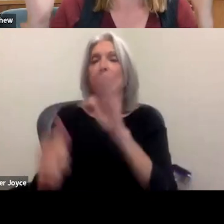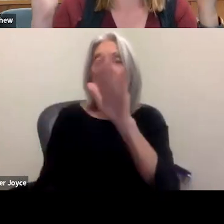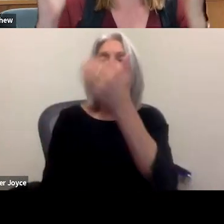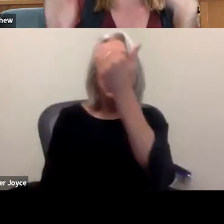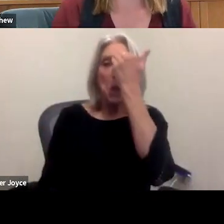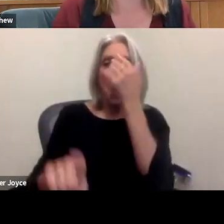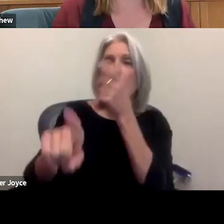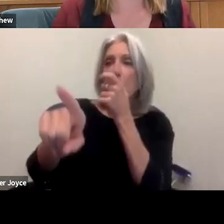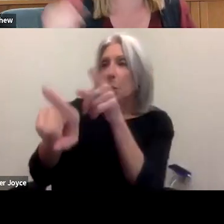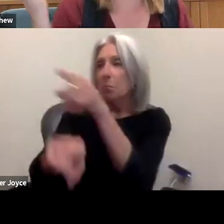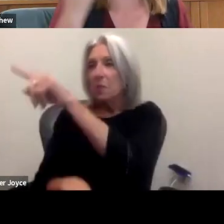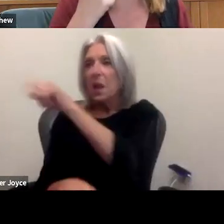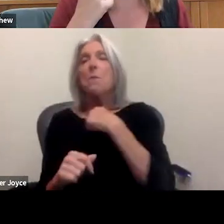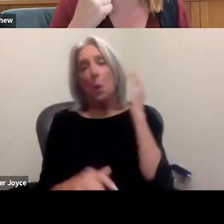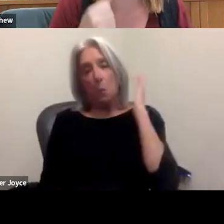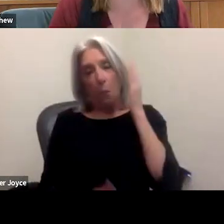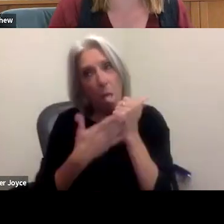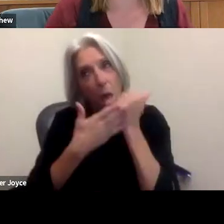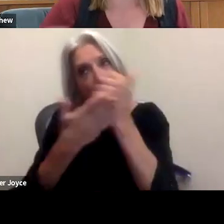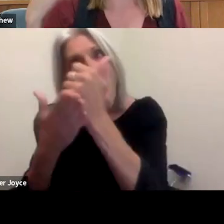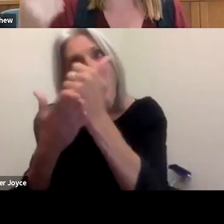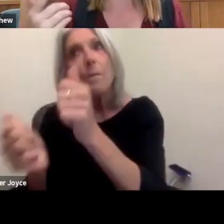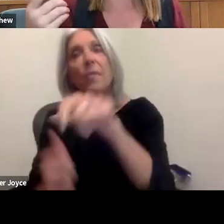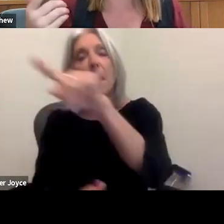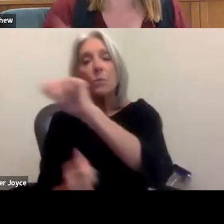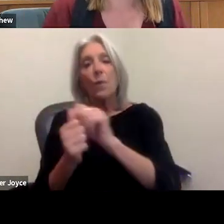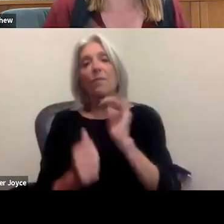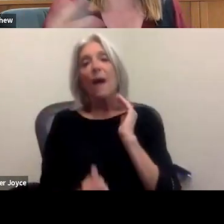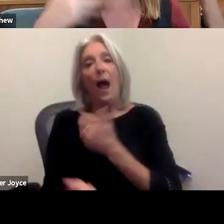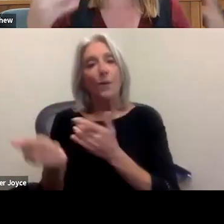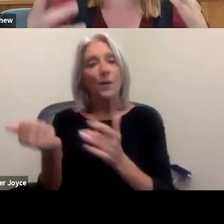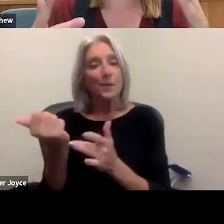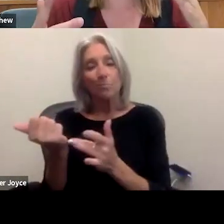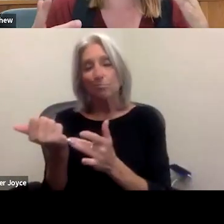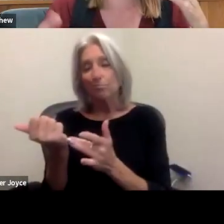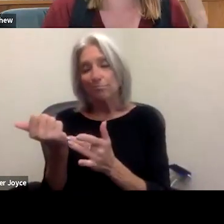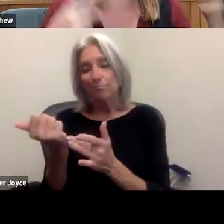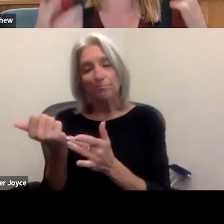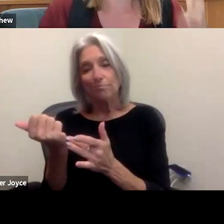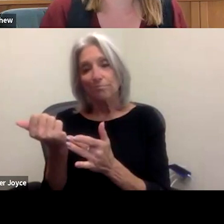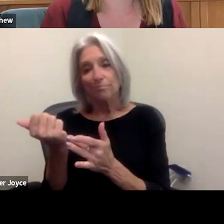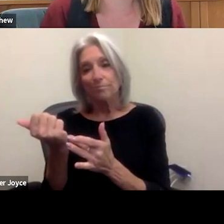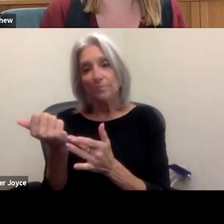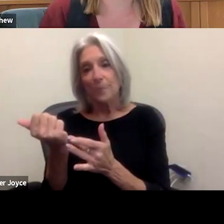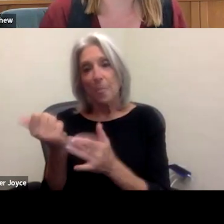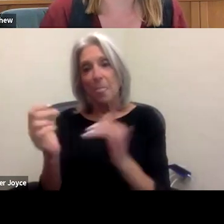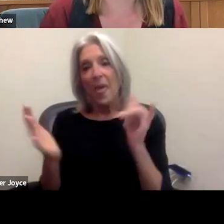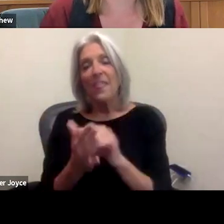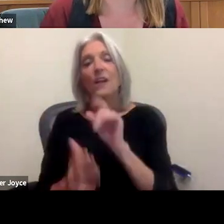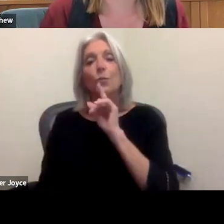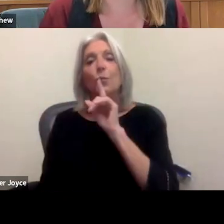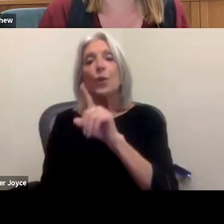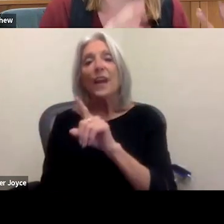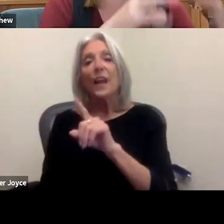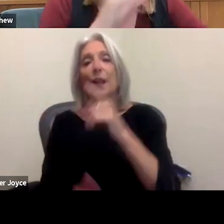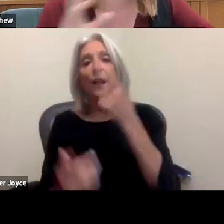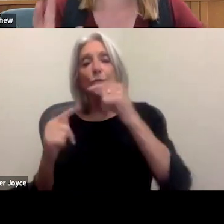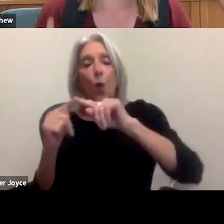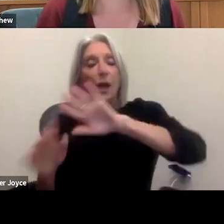and we're going to help them with our technologies. But this is just recapitulating some other ideas that